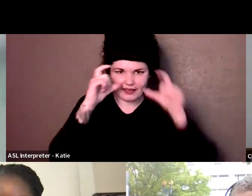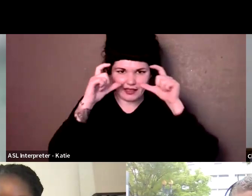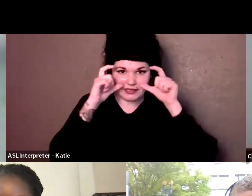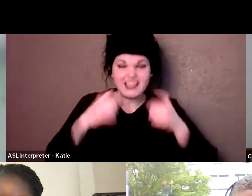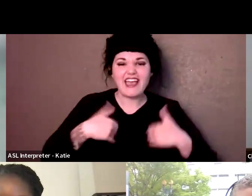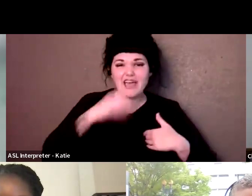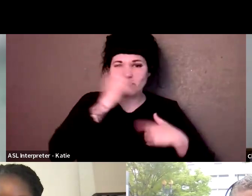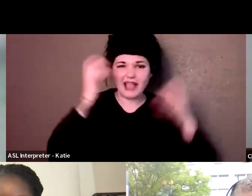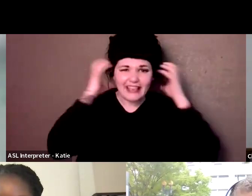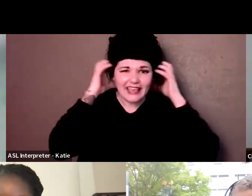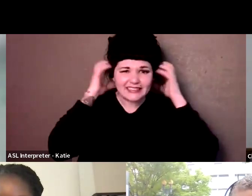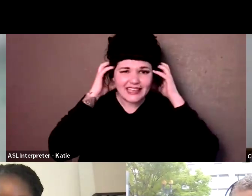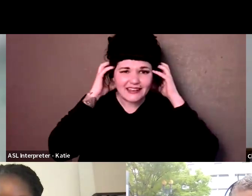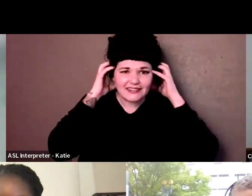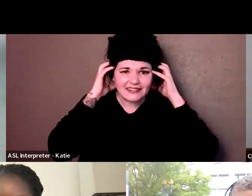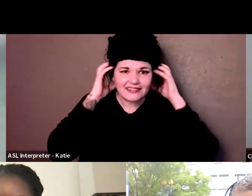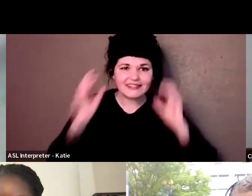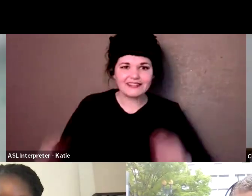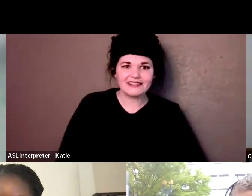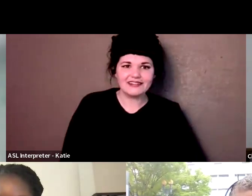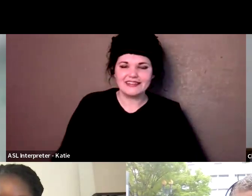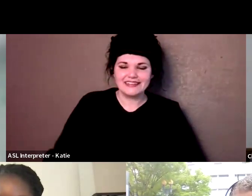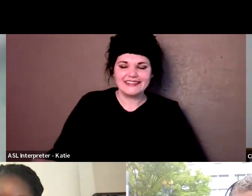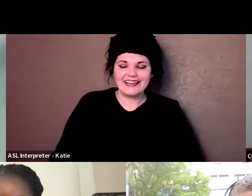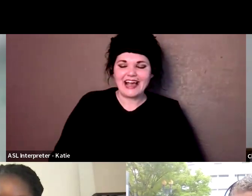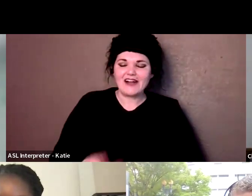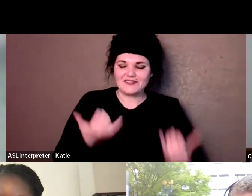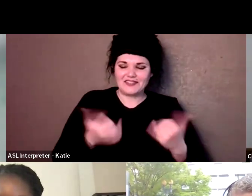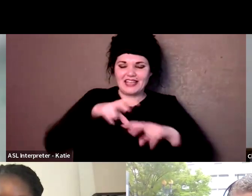somewhat noteworthy, I am sitting in front of a coffee shop in Washington, D.C., so you may see